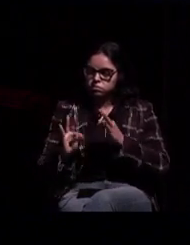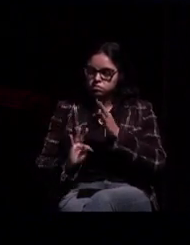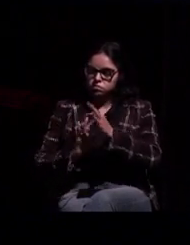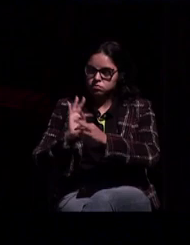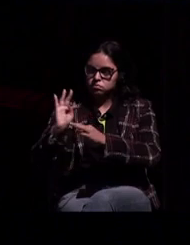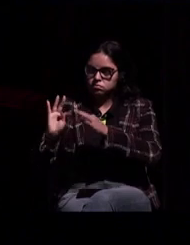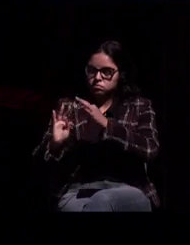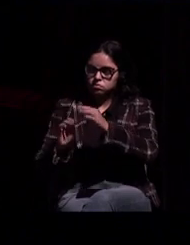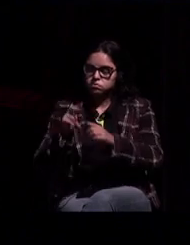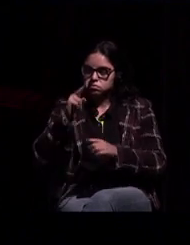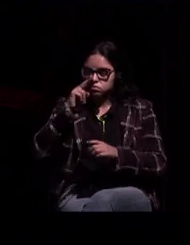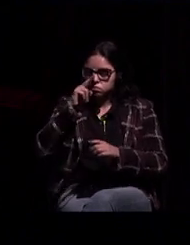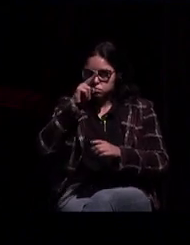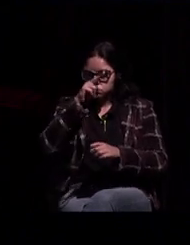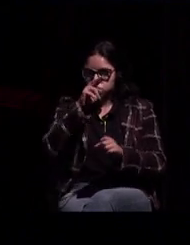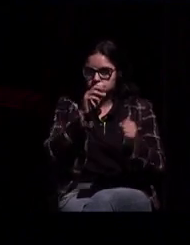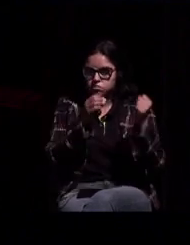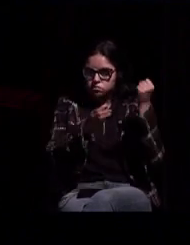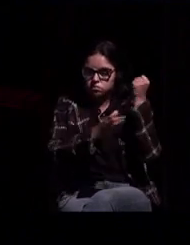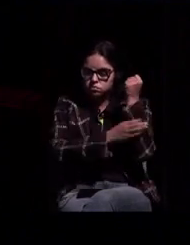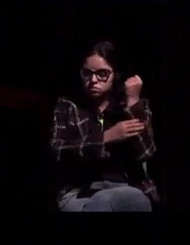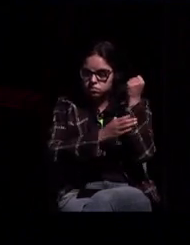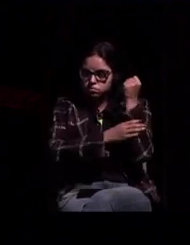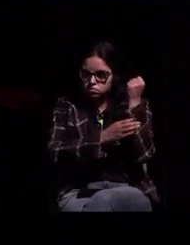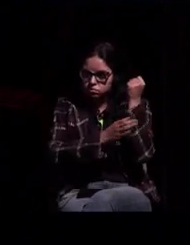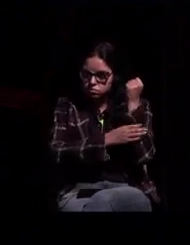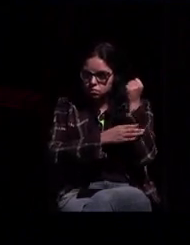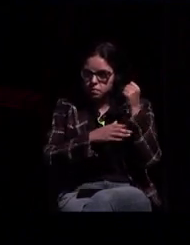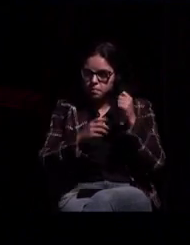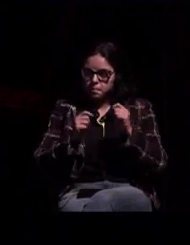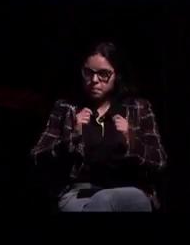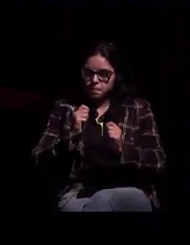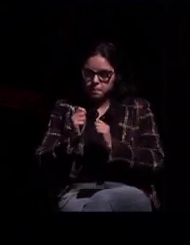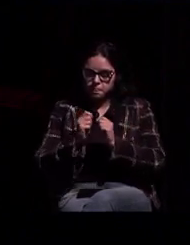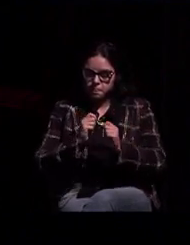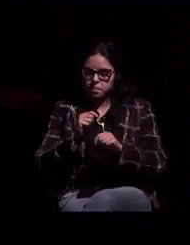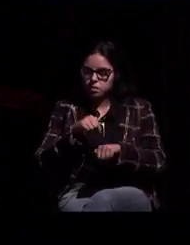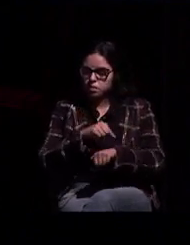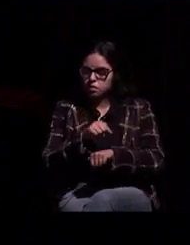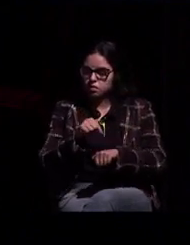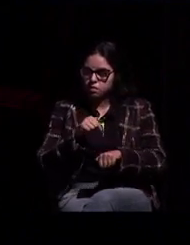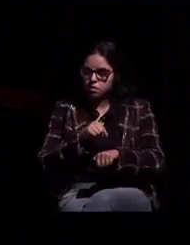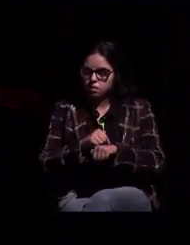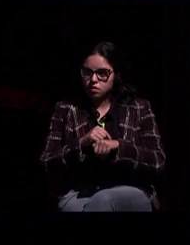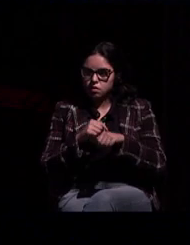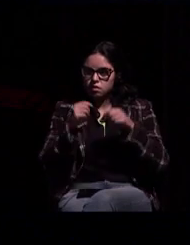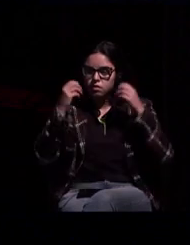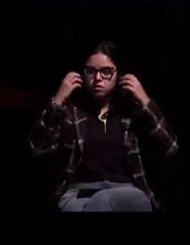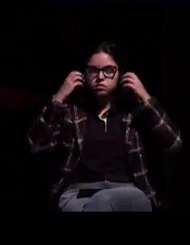but technological gadgets control their performance. It is now possible to control when the room is emptied